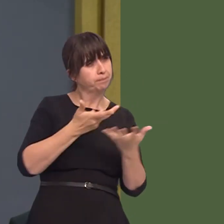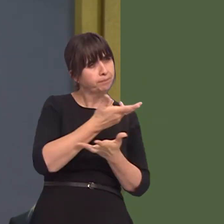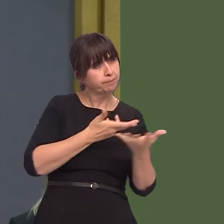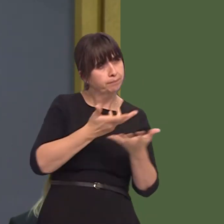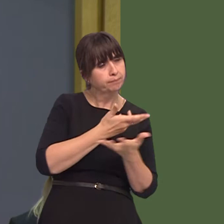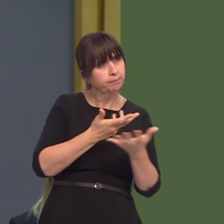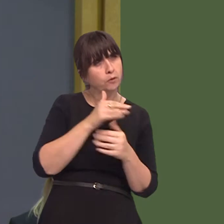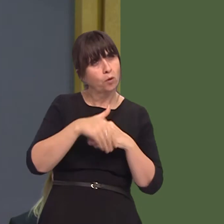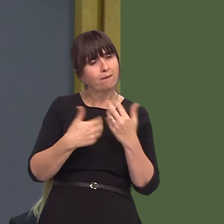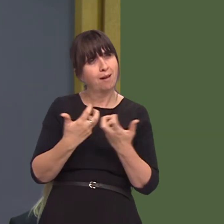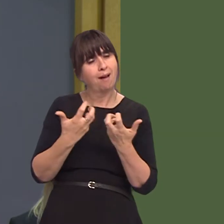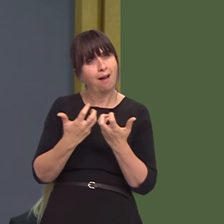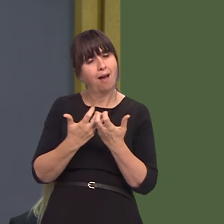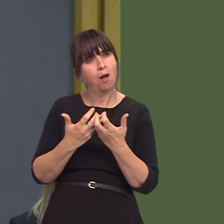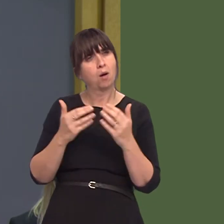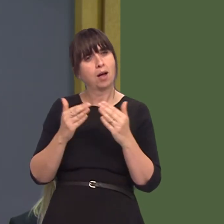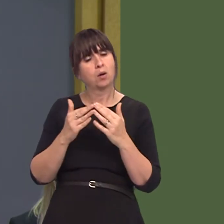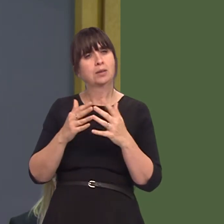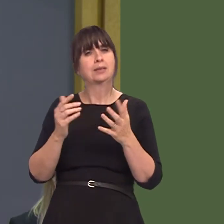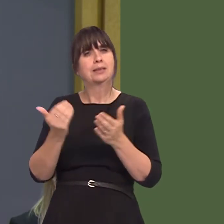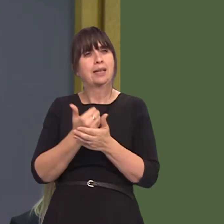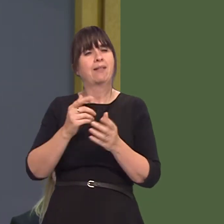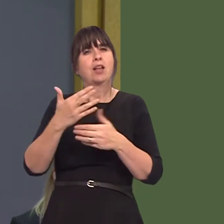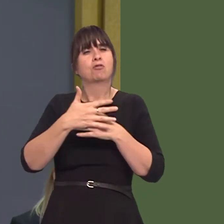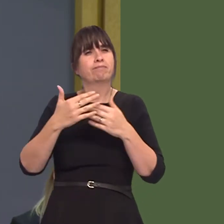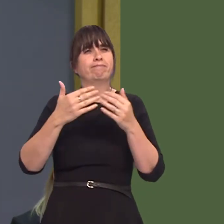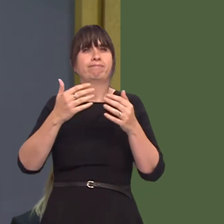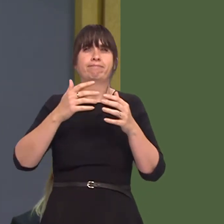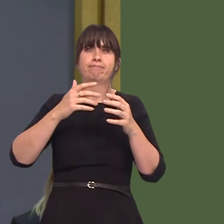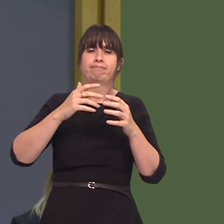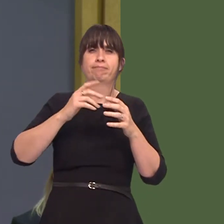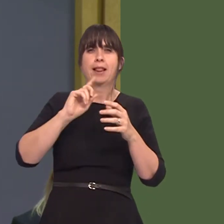It brings sustainability benefits, with energy efficiency, and speed of construction.